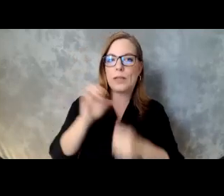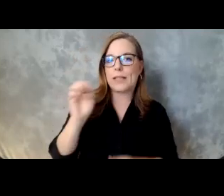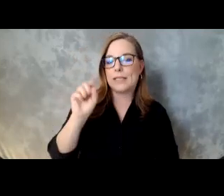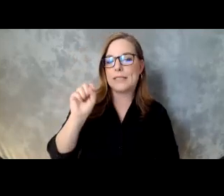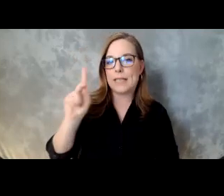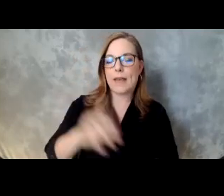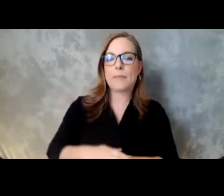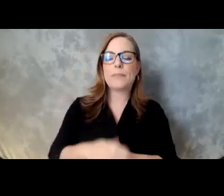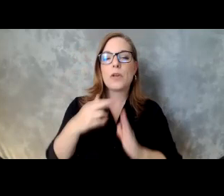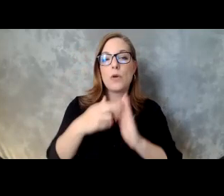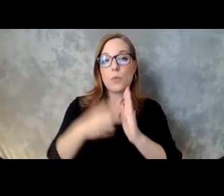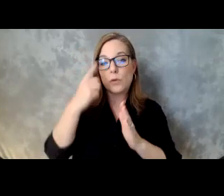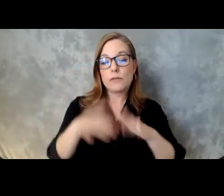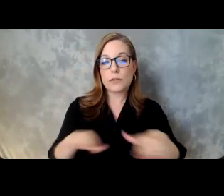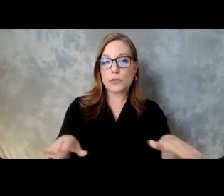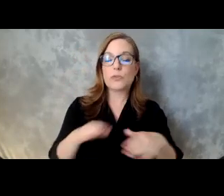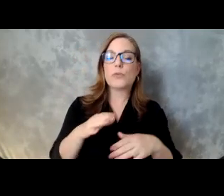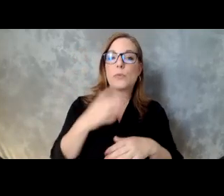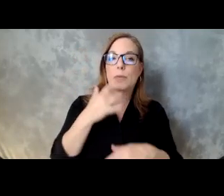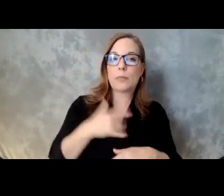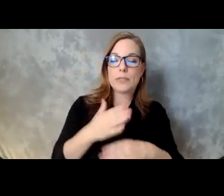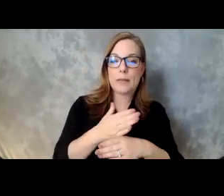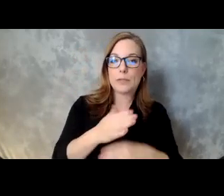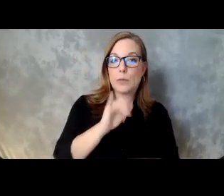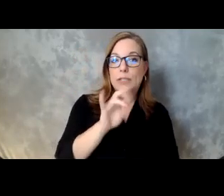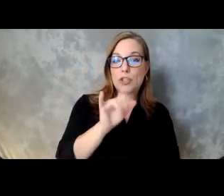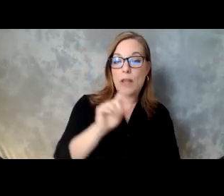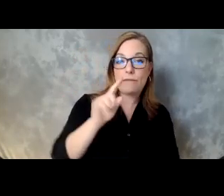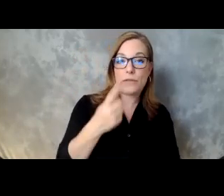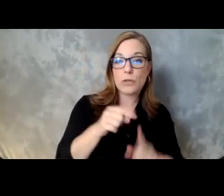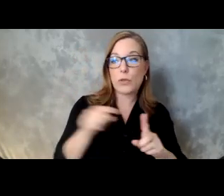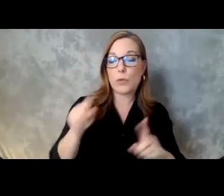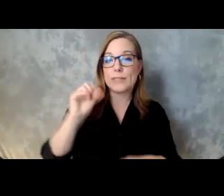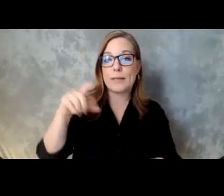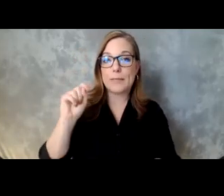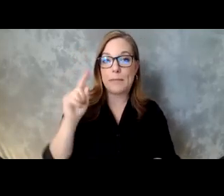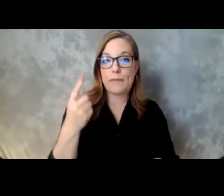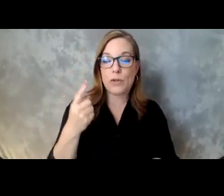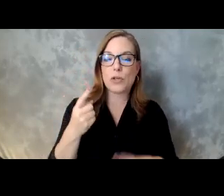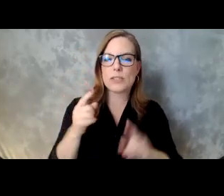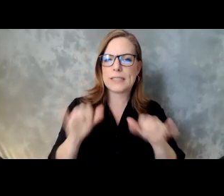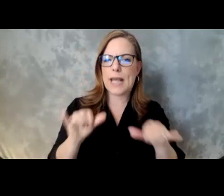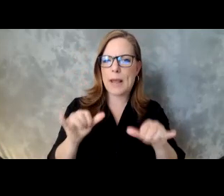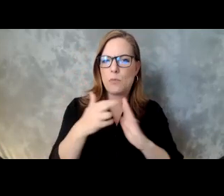with birthdays between July 1 and September 1 remain the same. Also this year ratios are